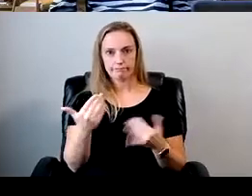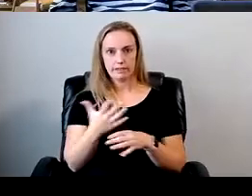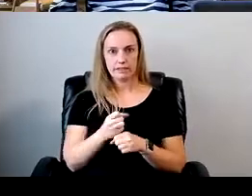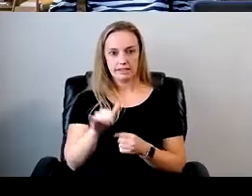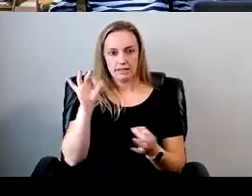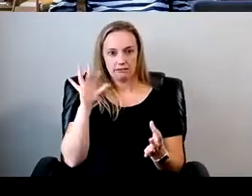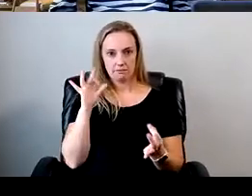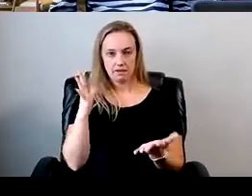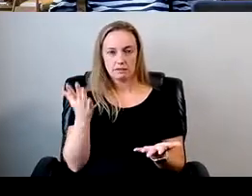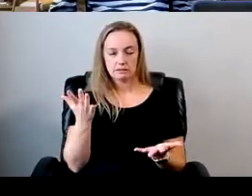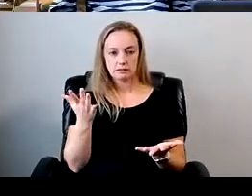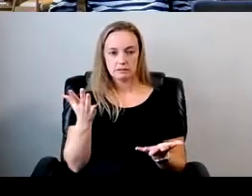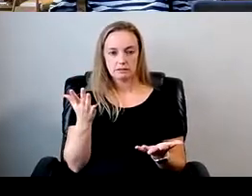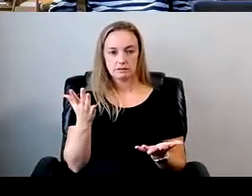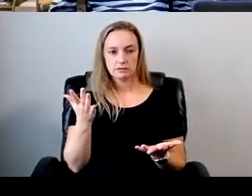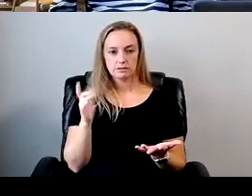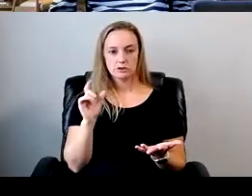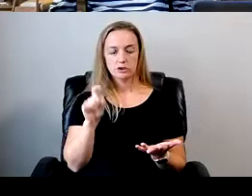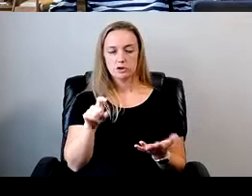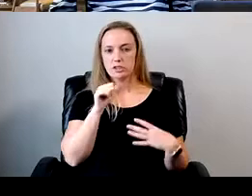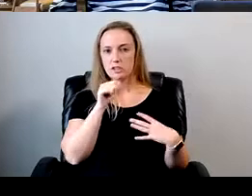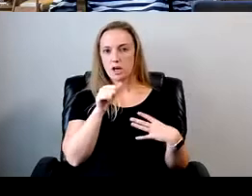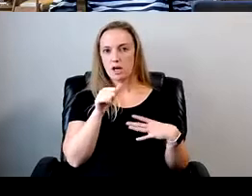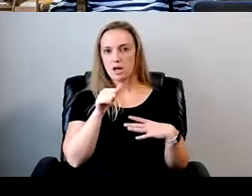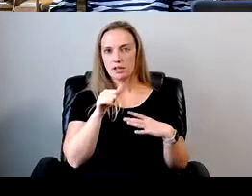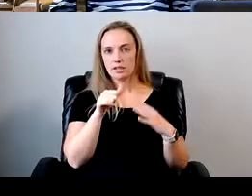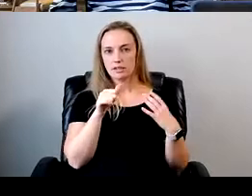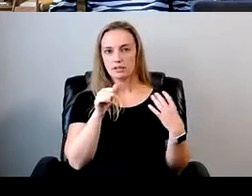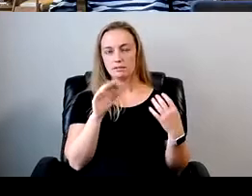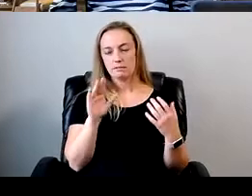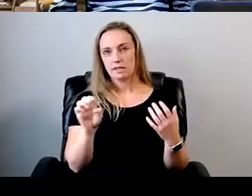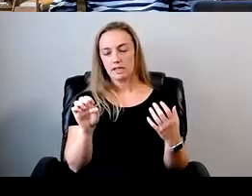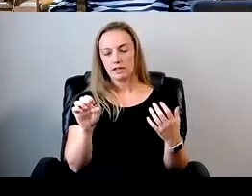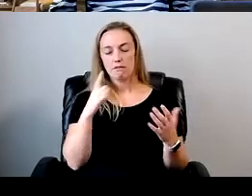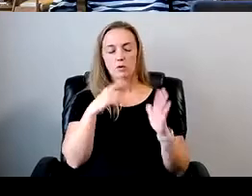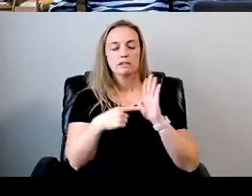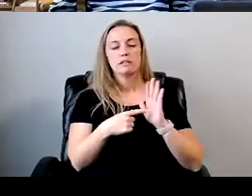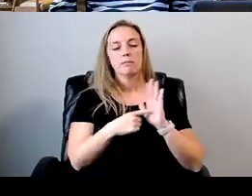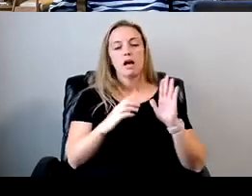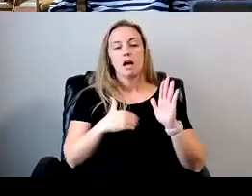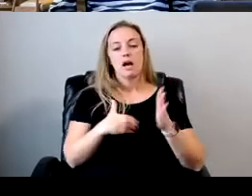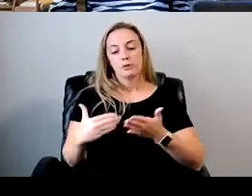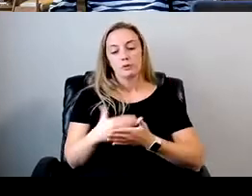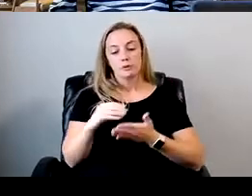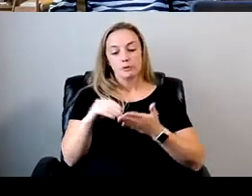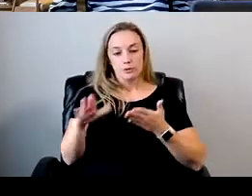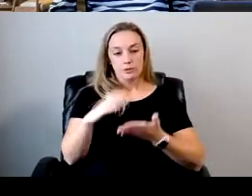And it shouldn't be, for instance, our new student center at our university